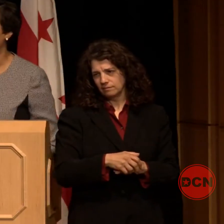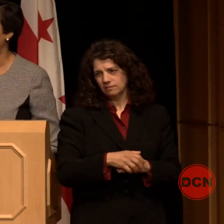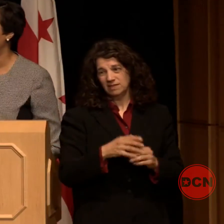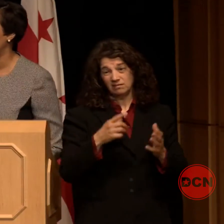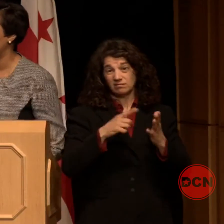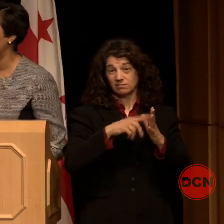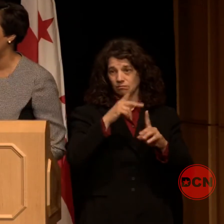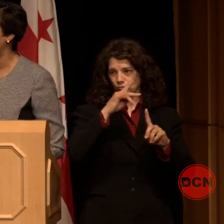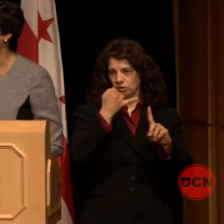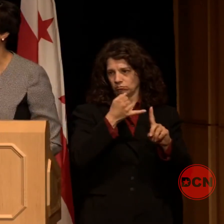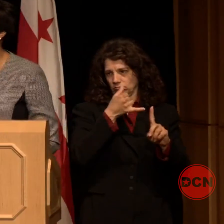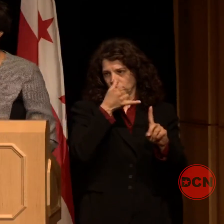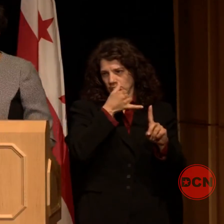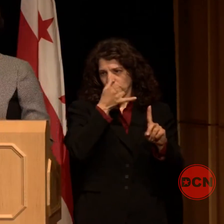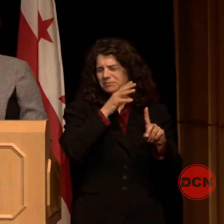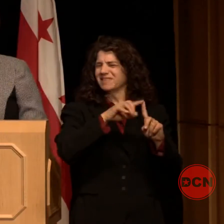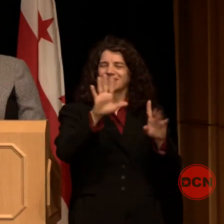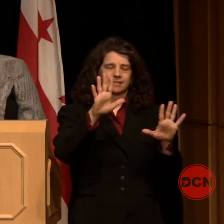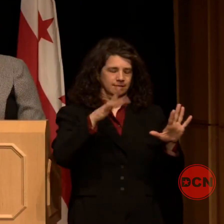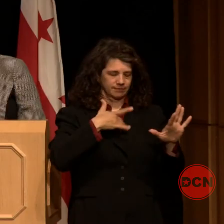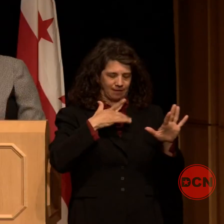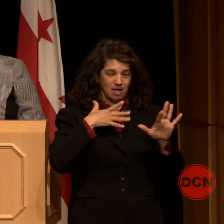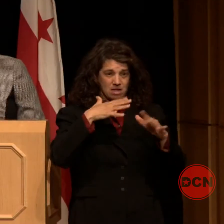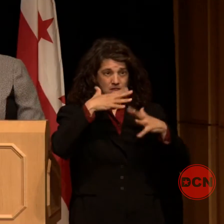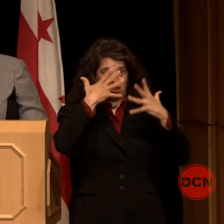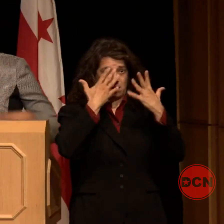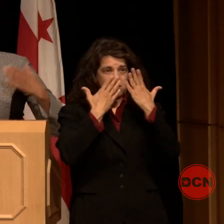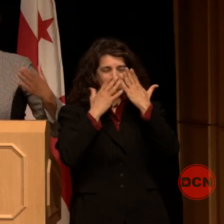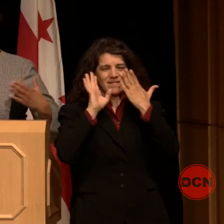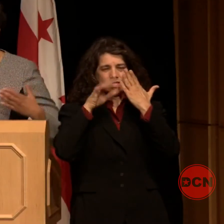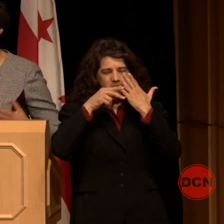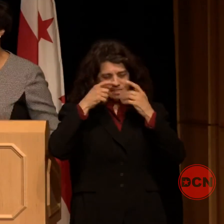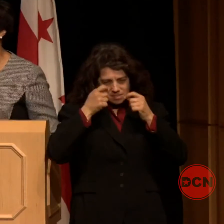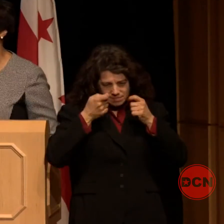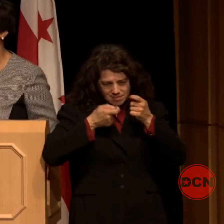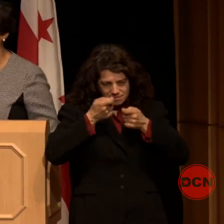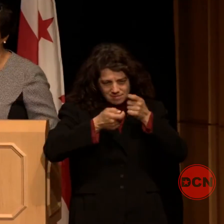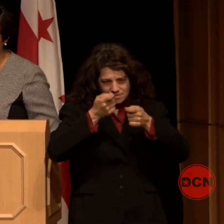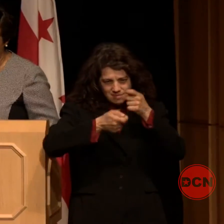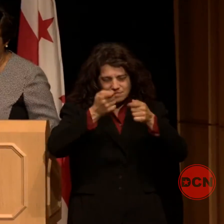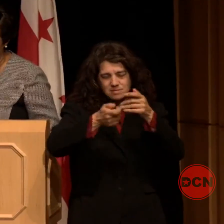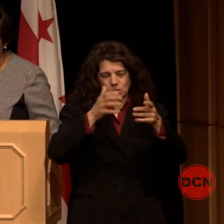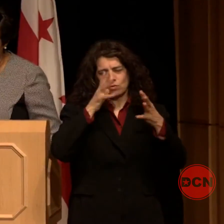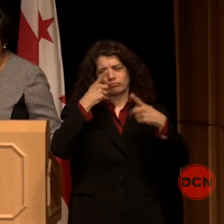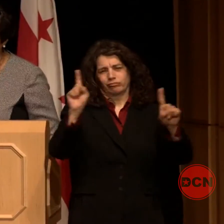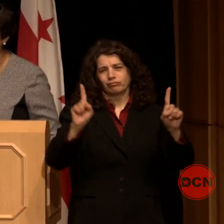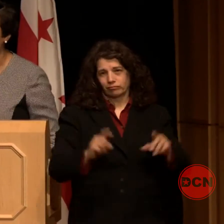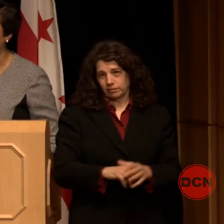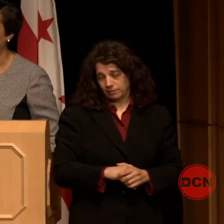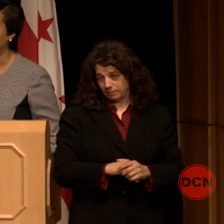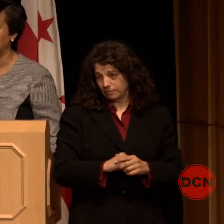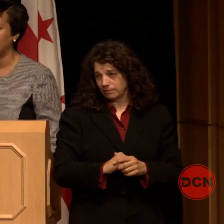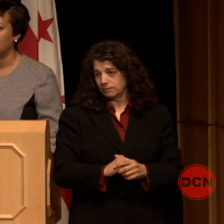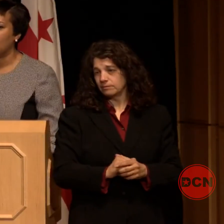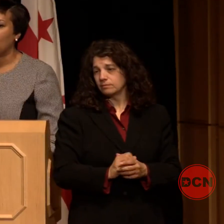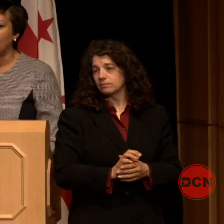FEASIBLE FOR US TO DO WITH THE RIGHT PLANNING AND WITH THE PRIVATE SECTOR THAT CAN HELP US GET THAT WORK DONE.